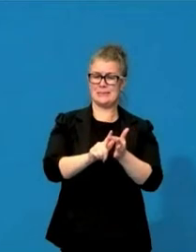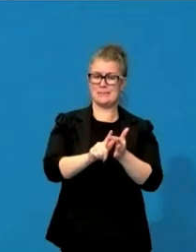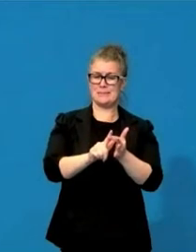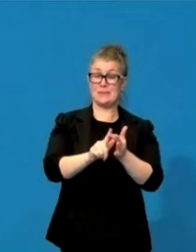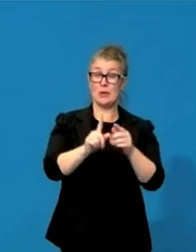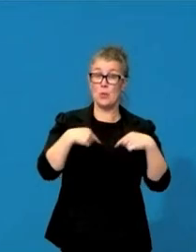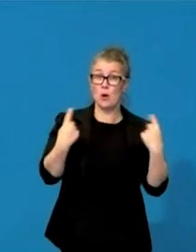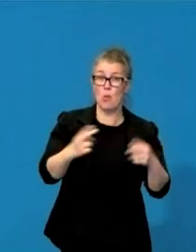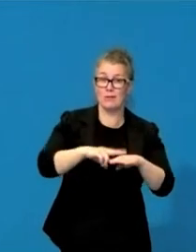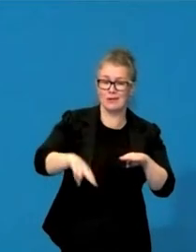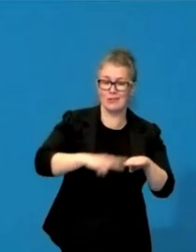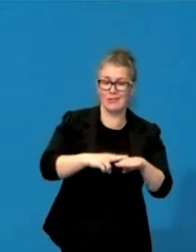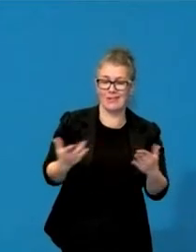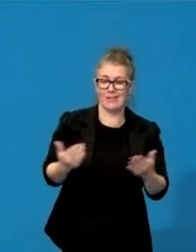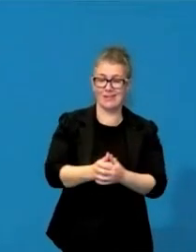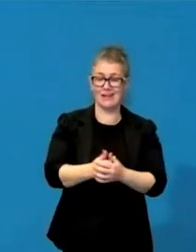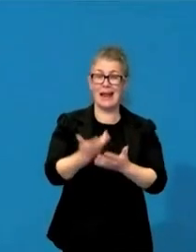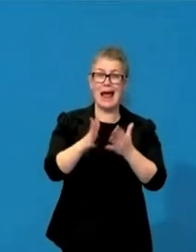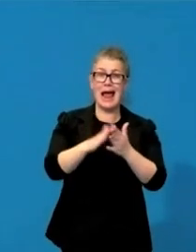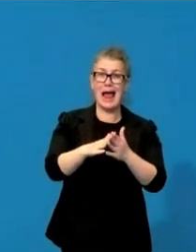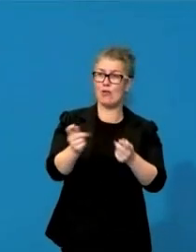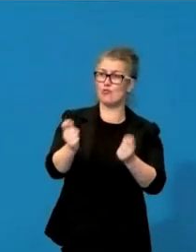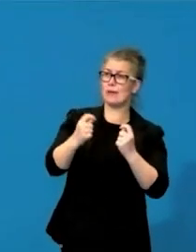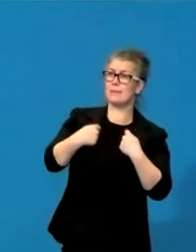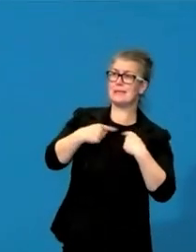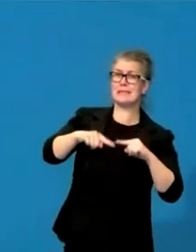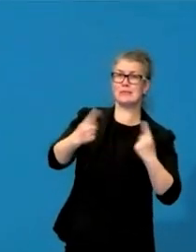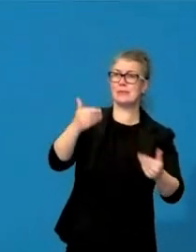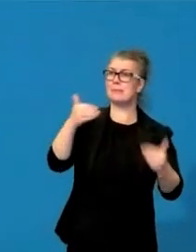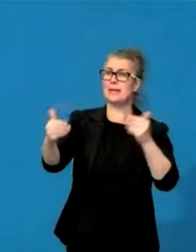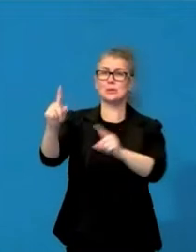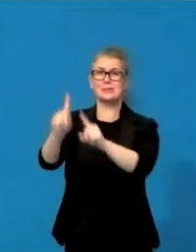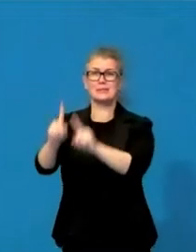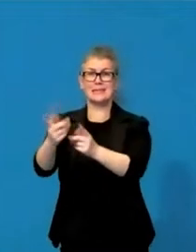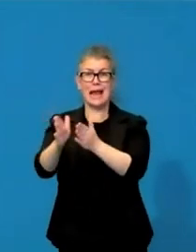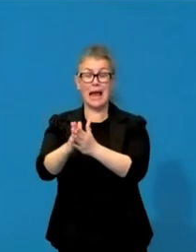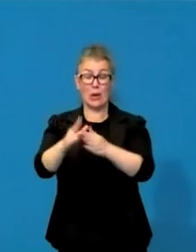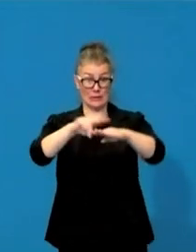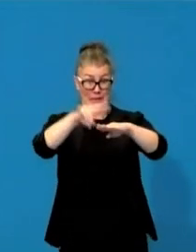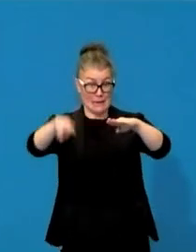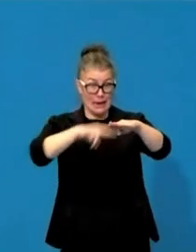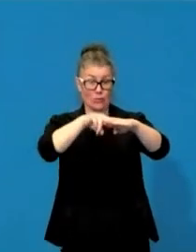national, you know. How come we get treated different than someone down in the city? But it's a National Disability Scheme.